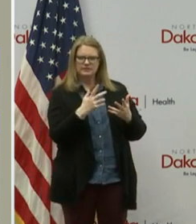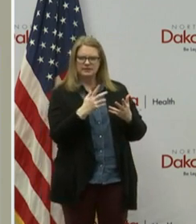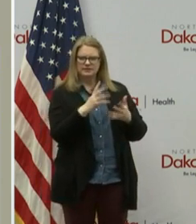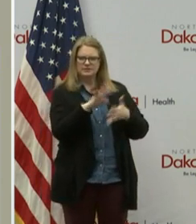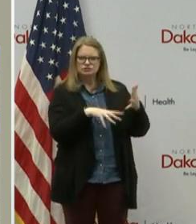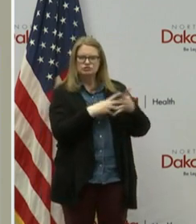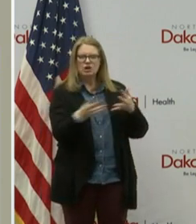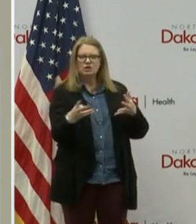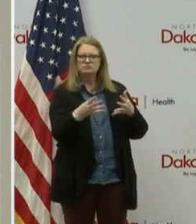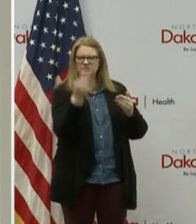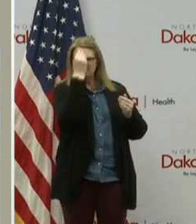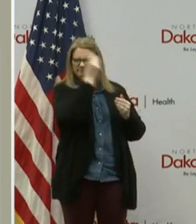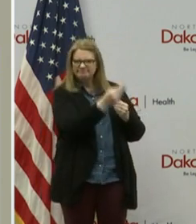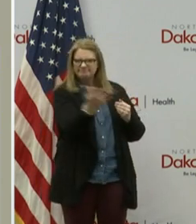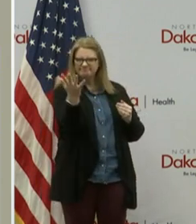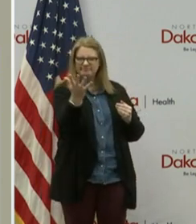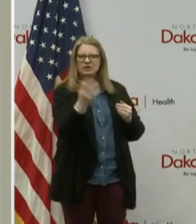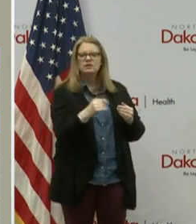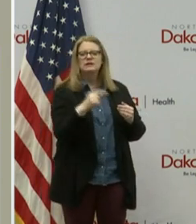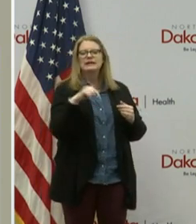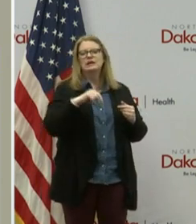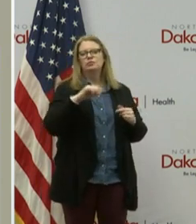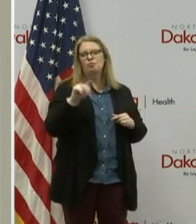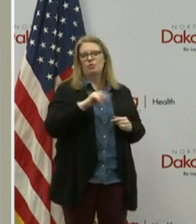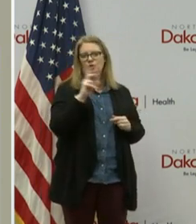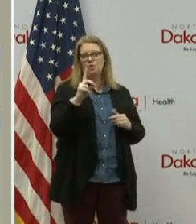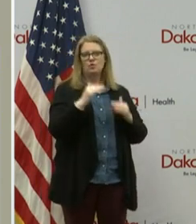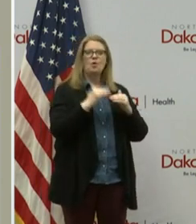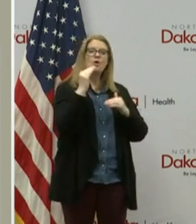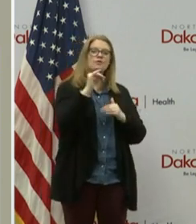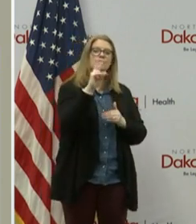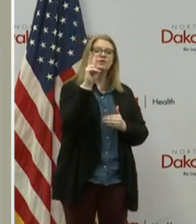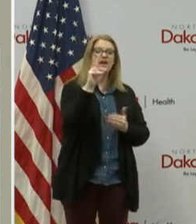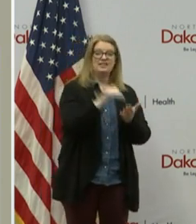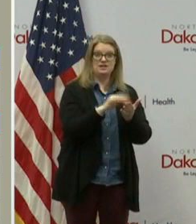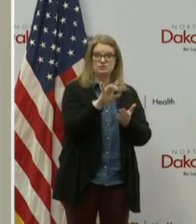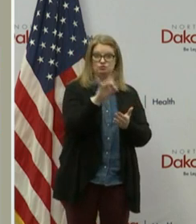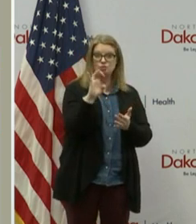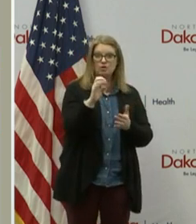KNOW THEY ARE FULLY, FULLY SUPPORTED.